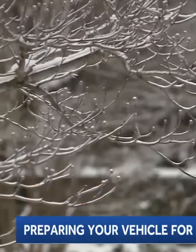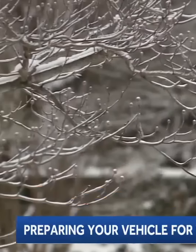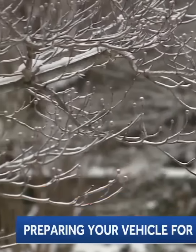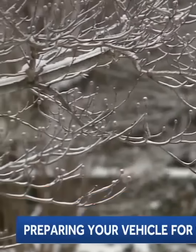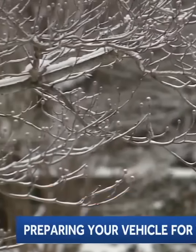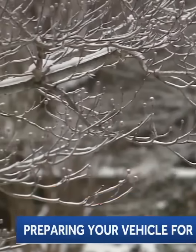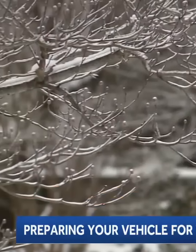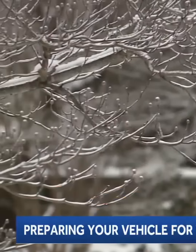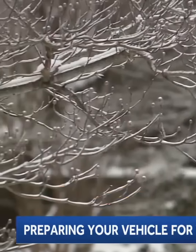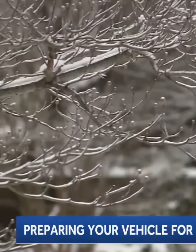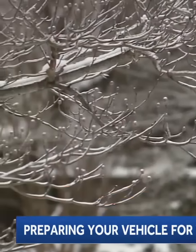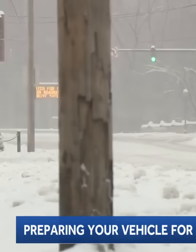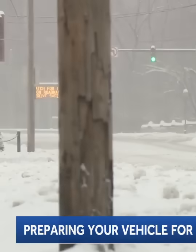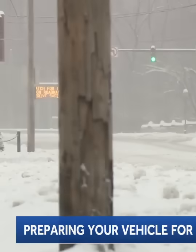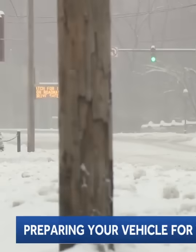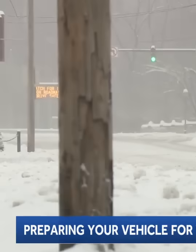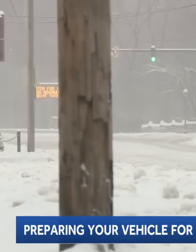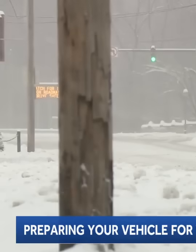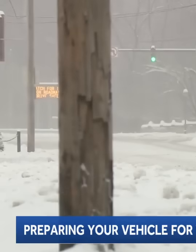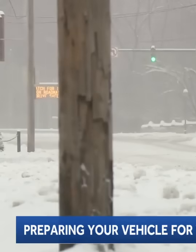IF IT’S BEEN HAVING ANYTHING THAT’S BEEN PUTTING A DRAW ON IT.